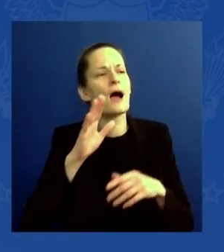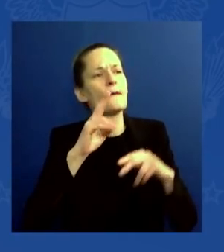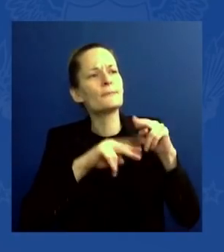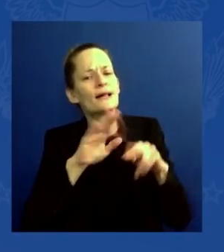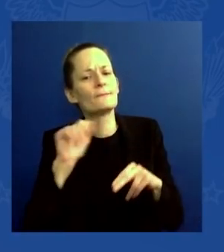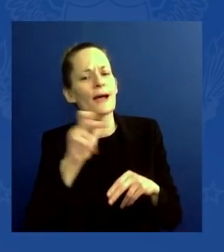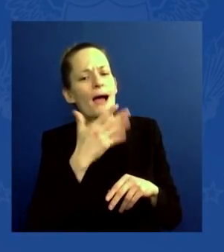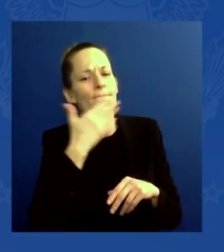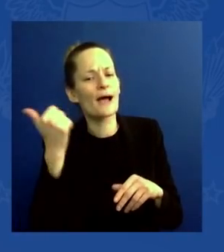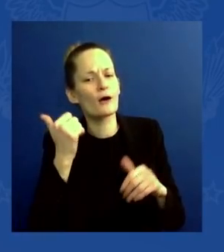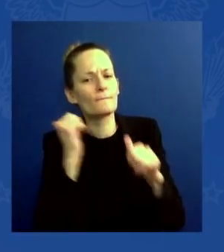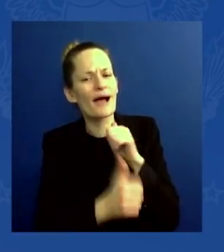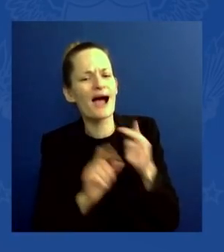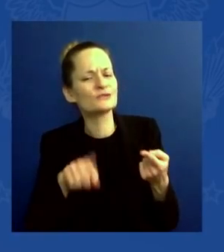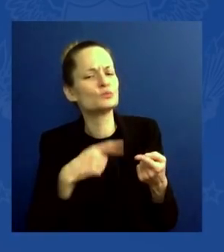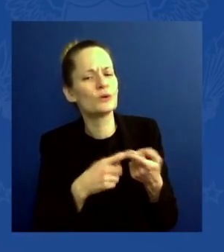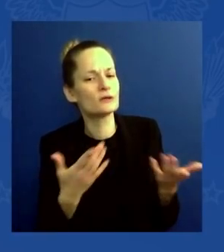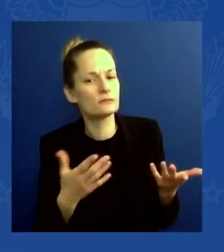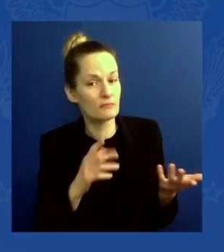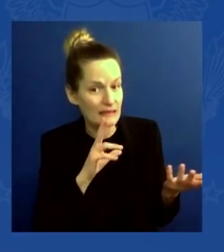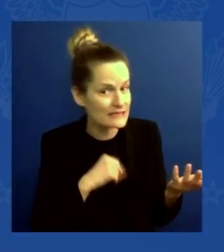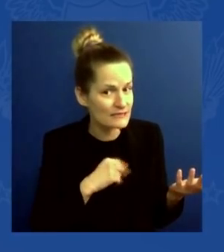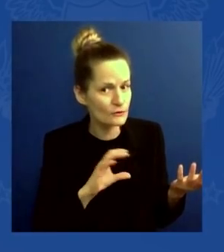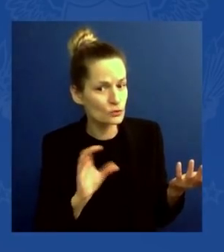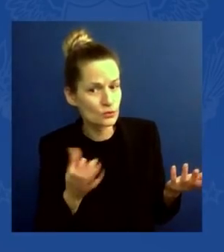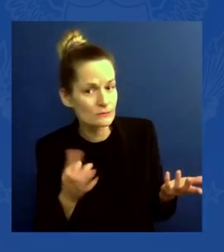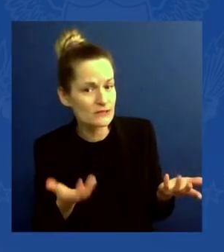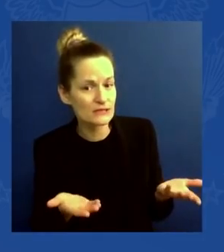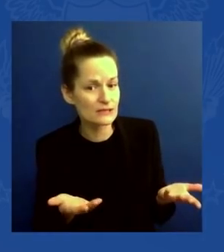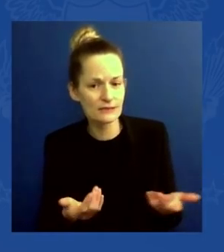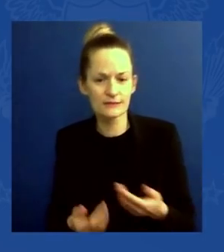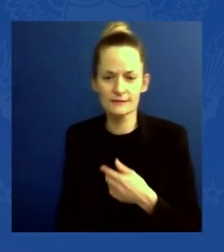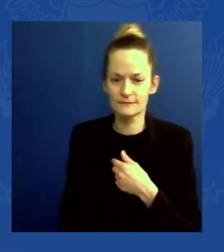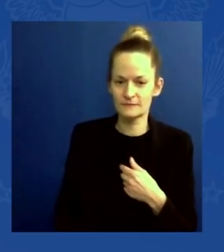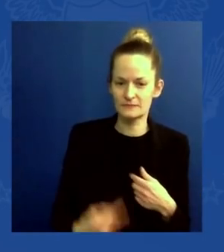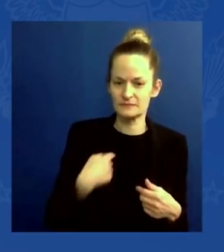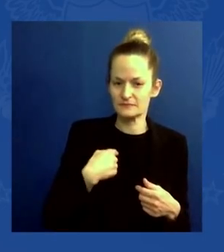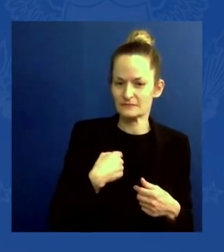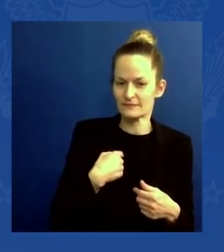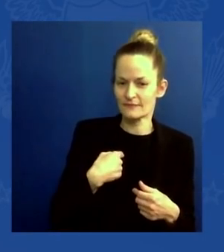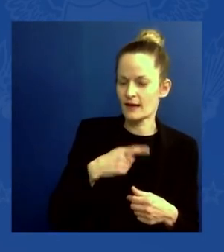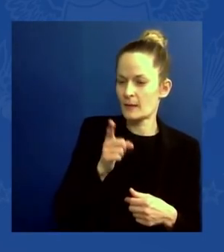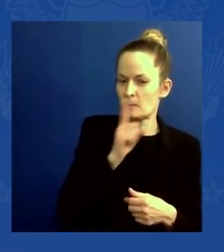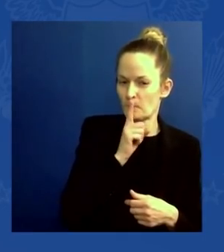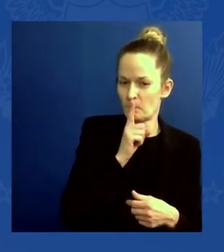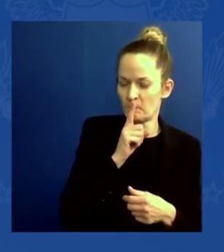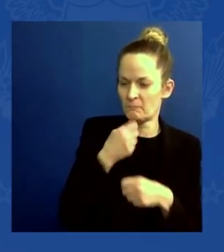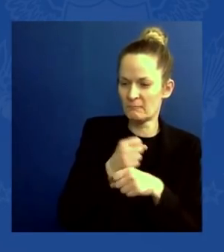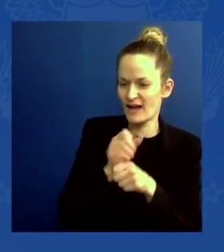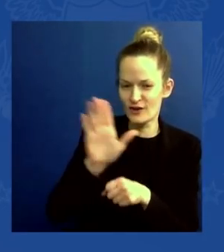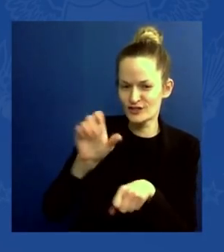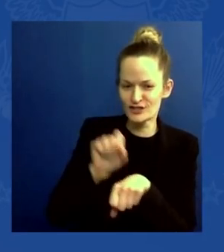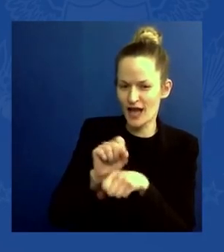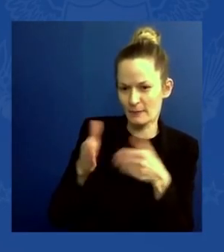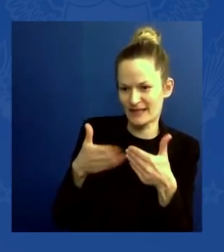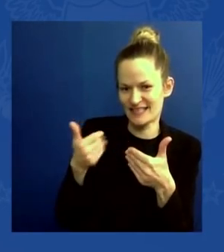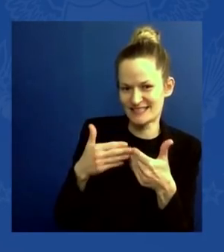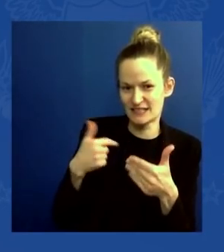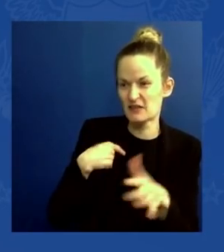I know the answer exactly when it's going to be passed. And I know exactly how it's going to -- . The Press: But when can Americans see the impact from this bill?